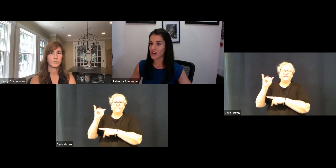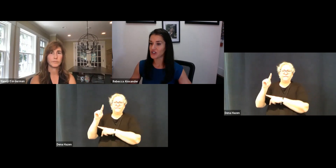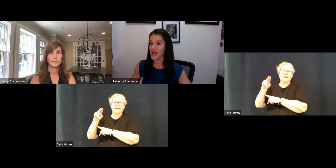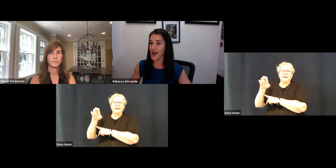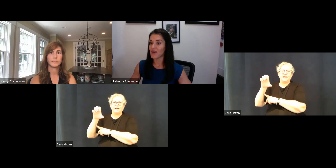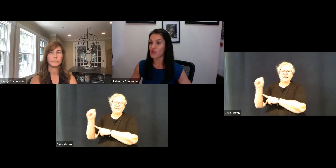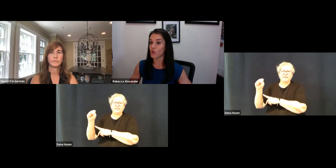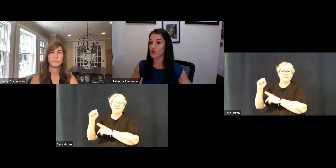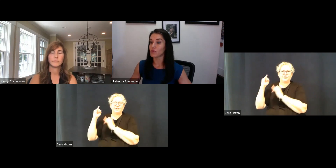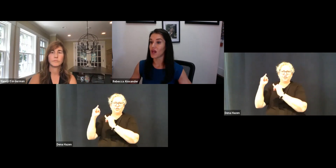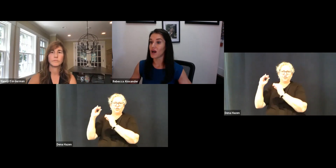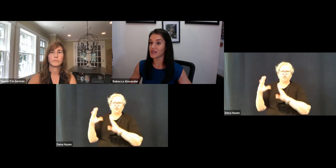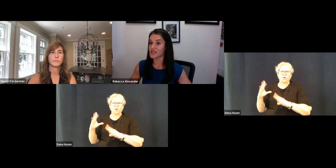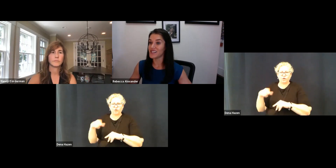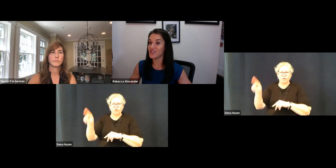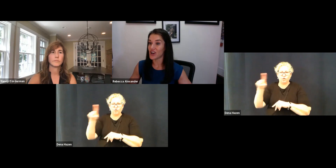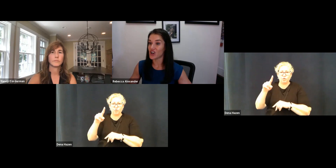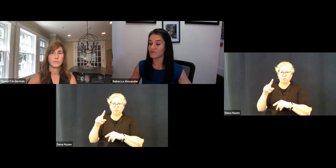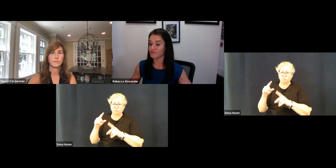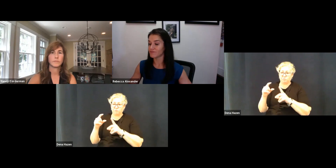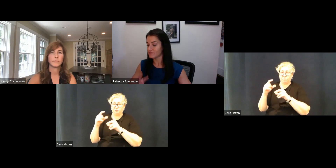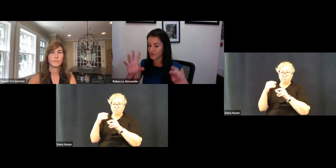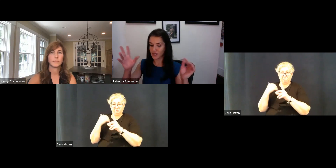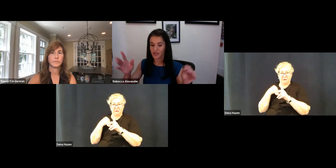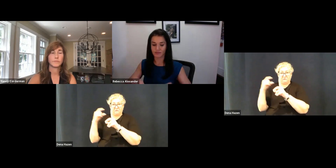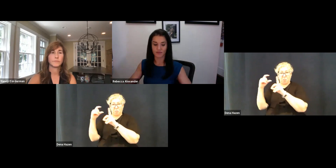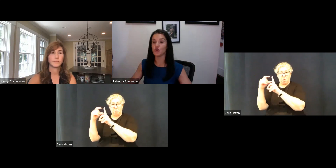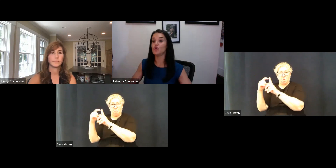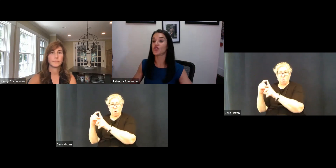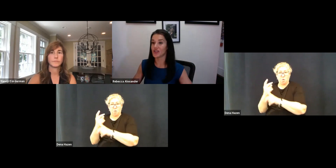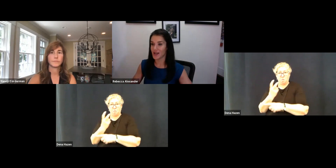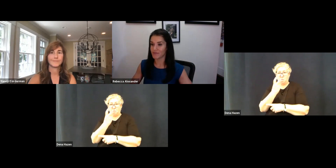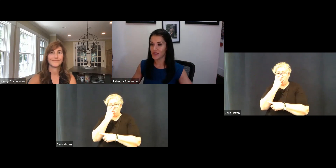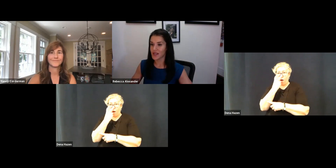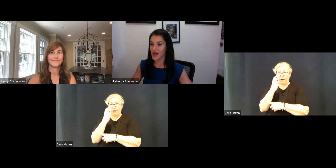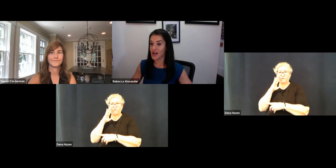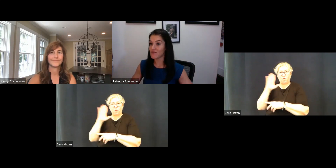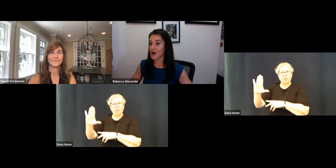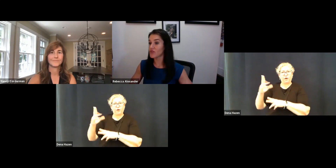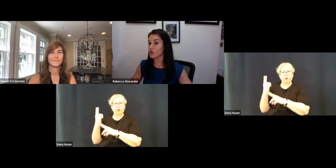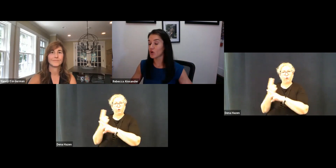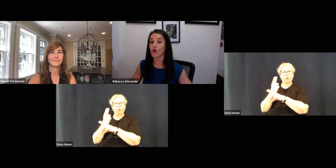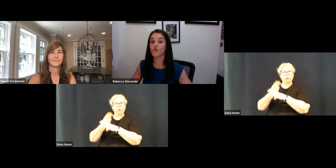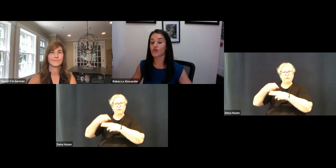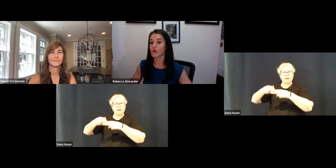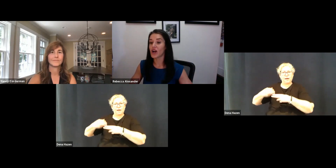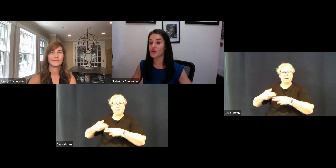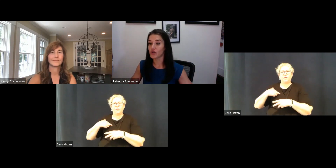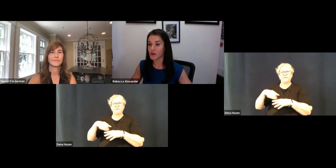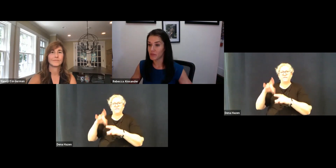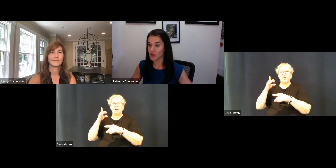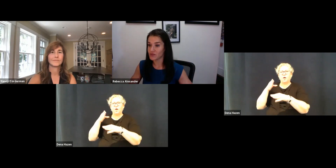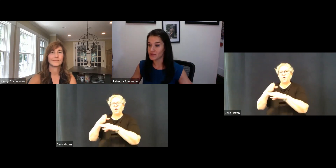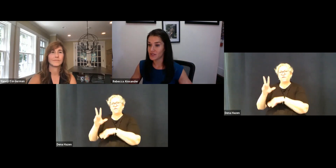actually have the word blind in their user name? And I found that there were over 300 people.